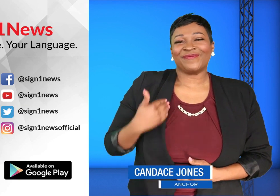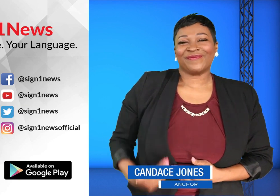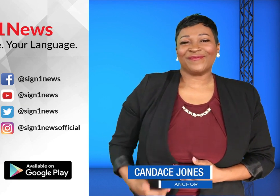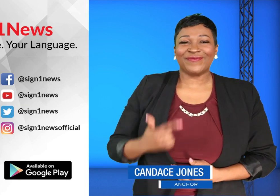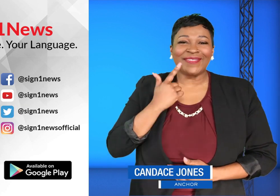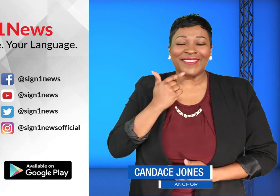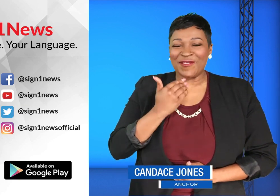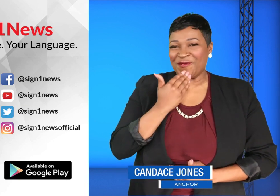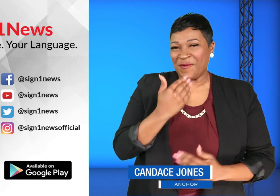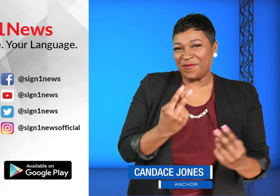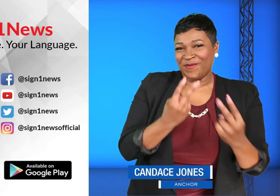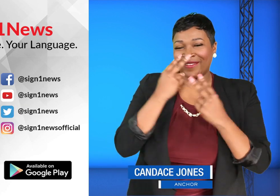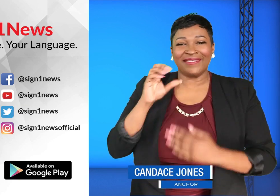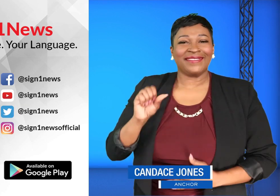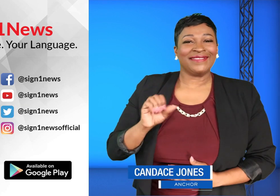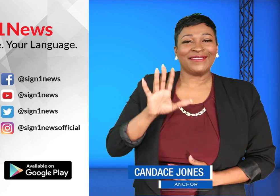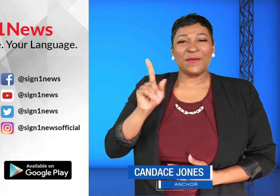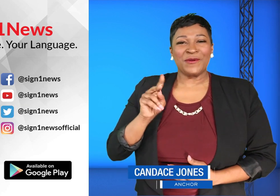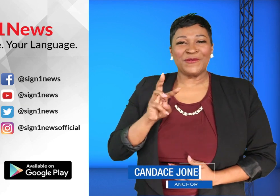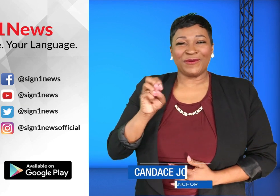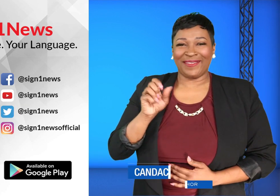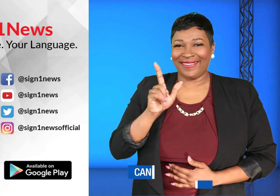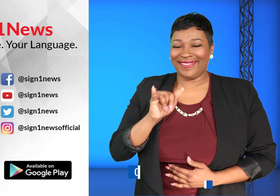Thank you for watching Sign1News live.